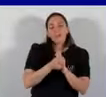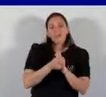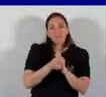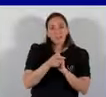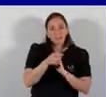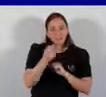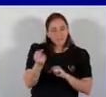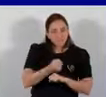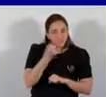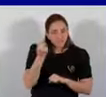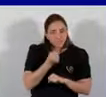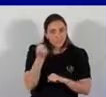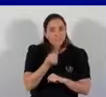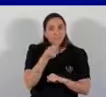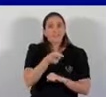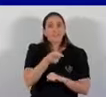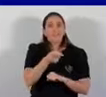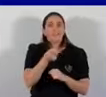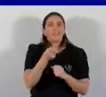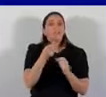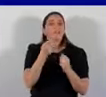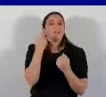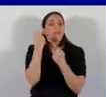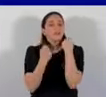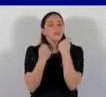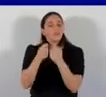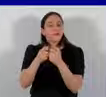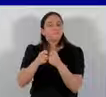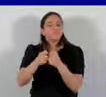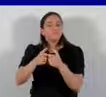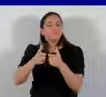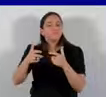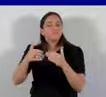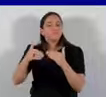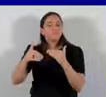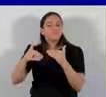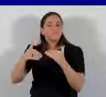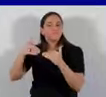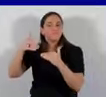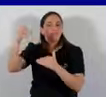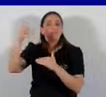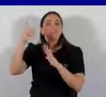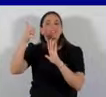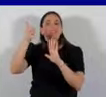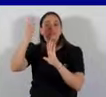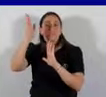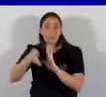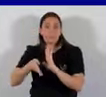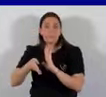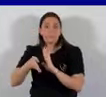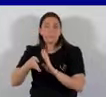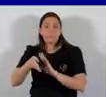And in the end it ended up being a total Because despite having made the greatest adjustment